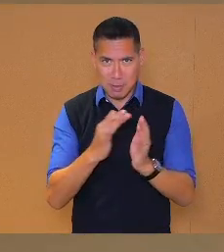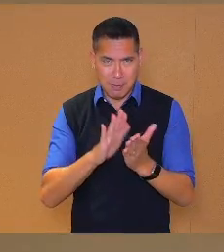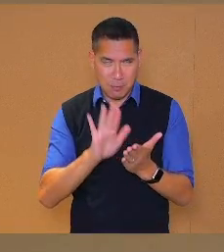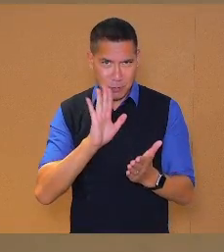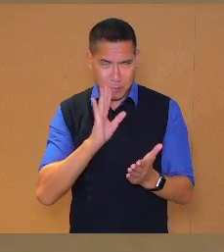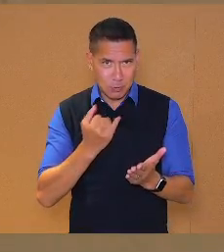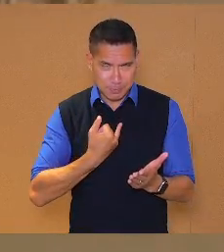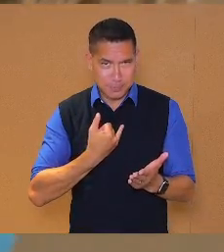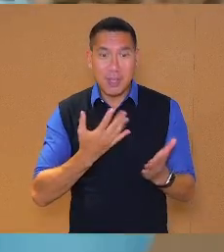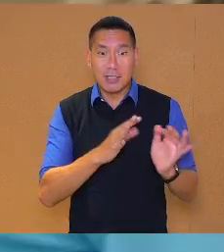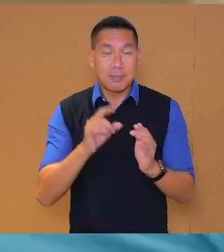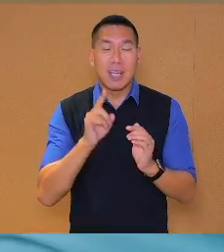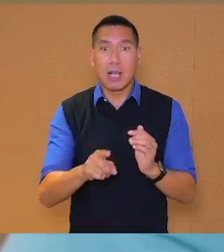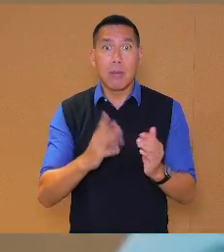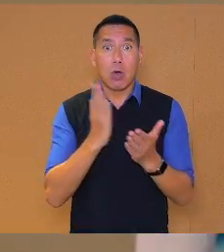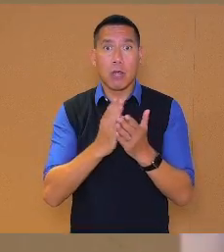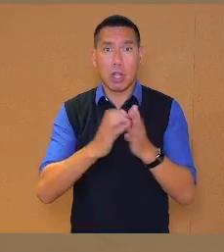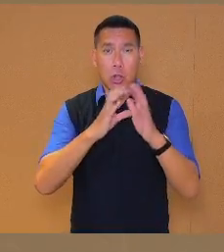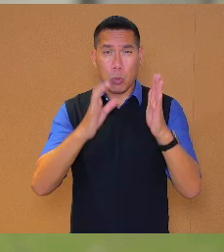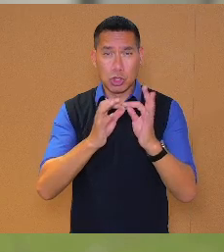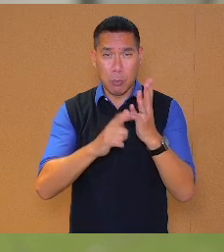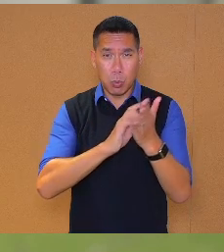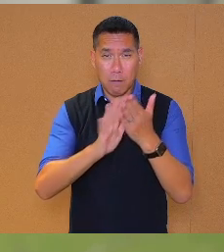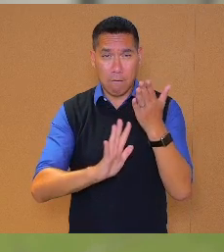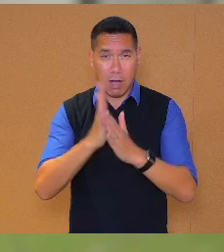The droughts and then the bushfires were devastating on the community. >> The old school that we used